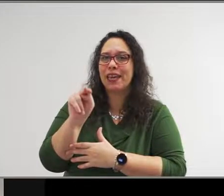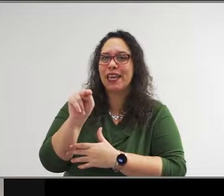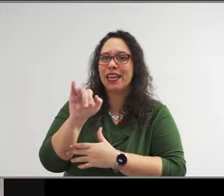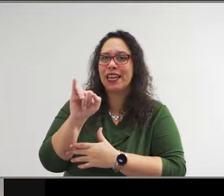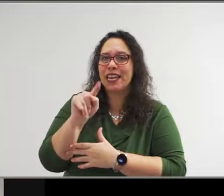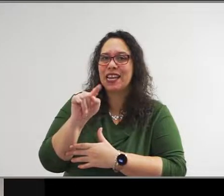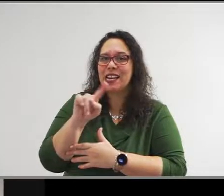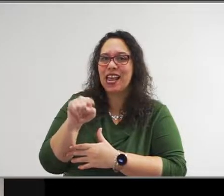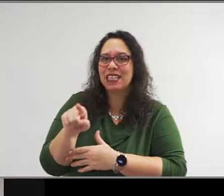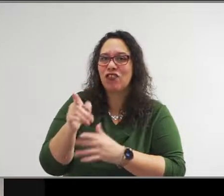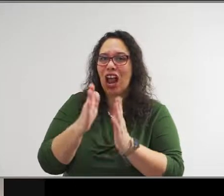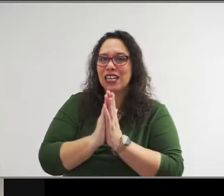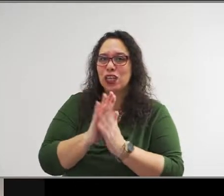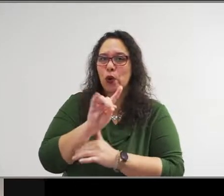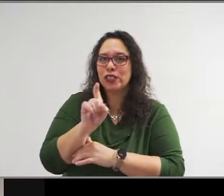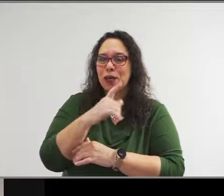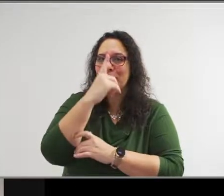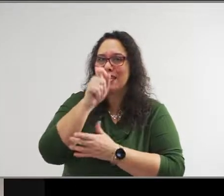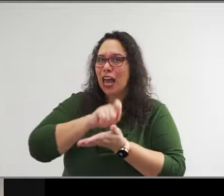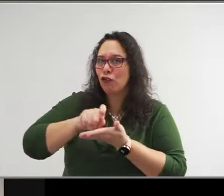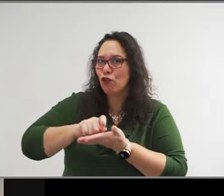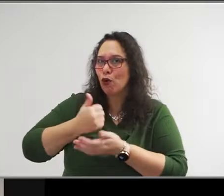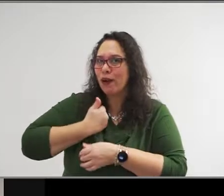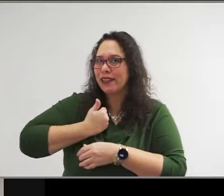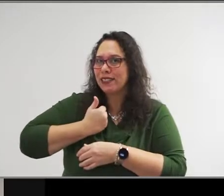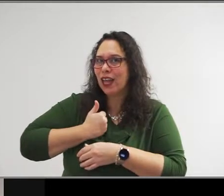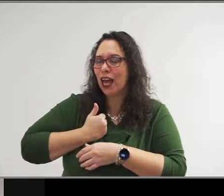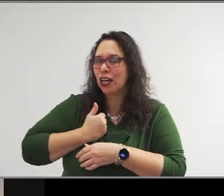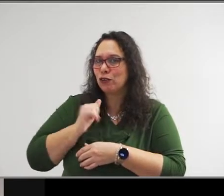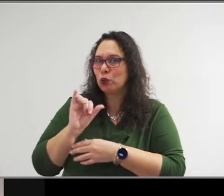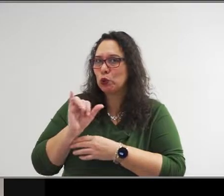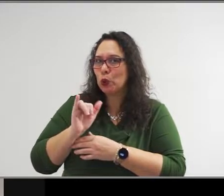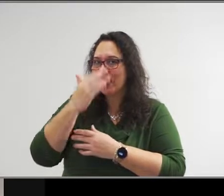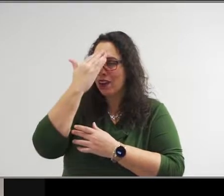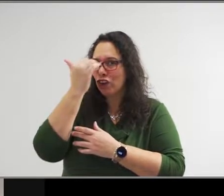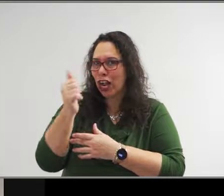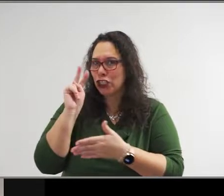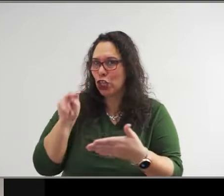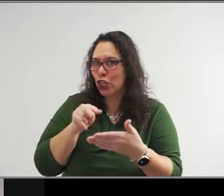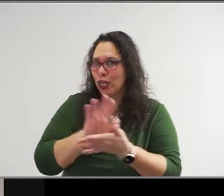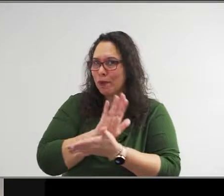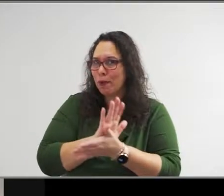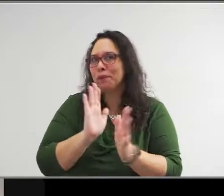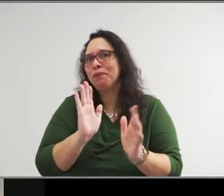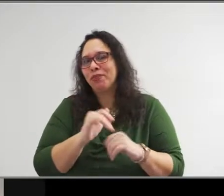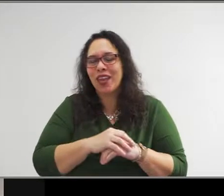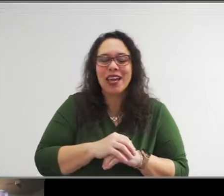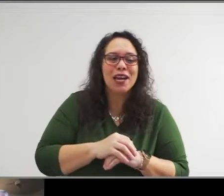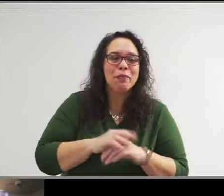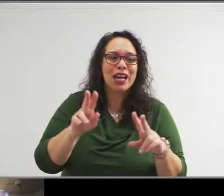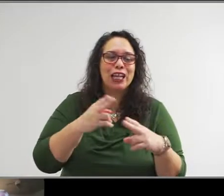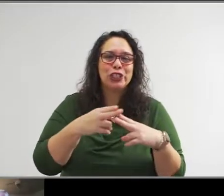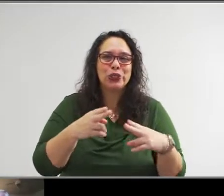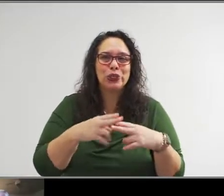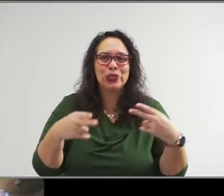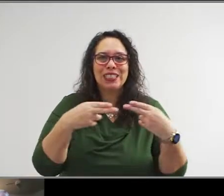because I had made myself a note and then I forgot to look at the paper, but as soon as that slide came up,